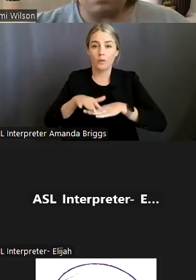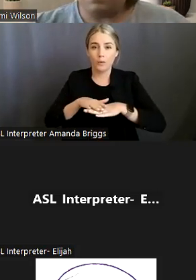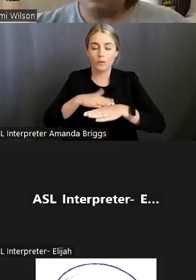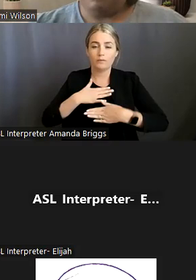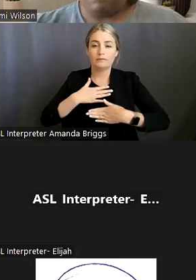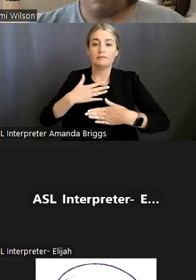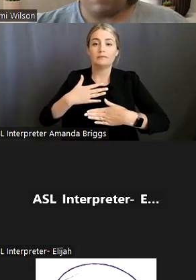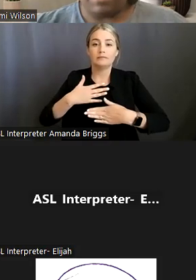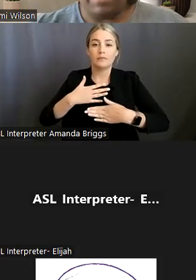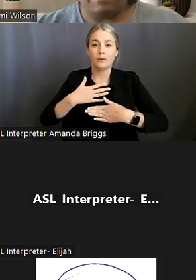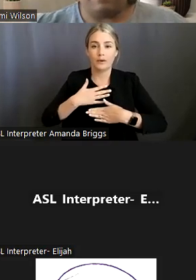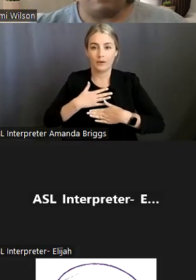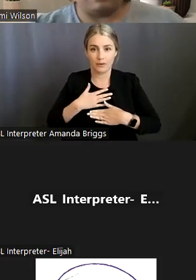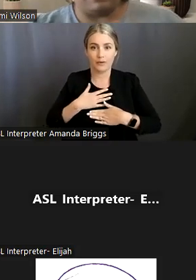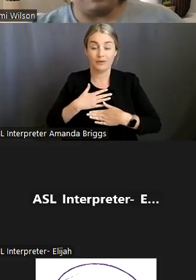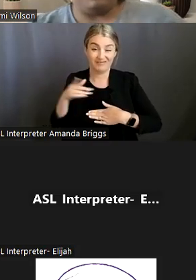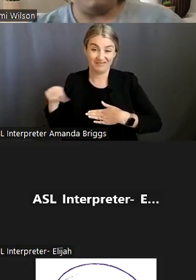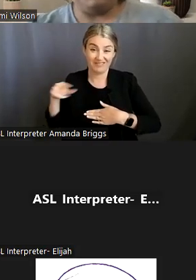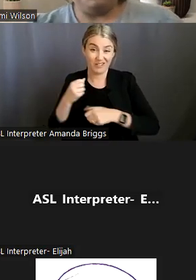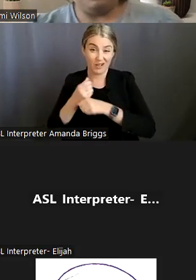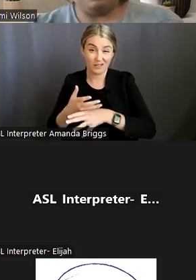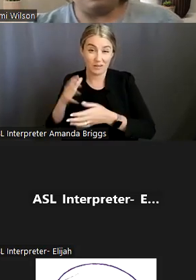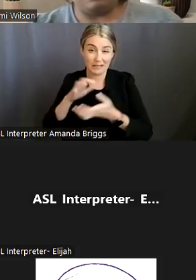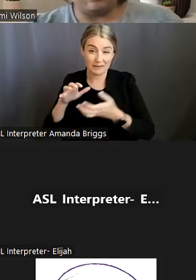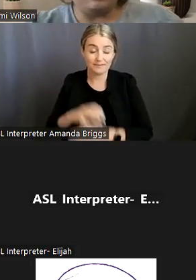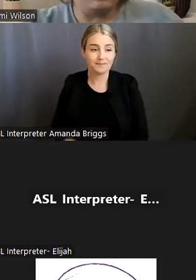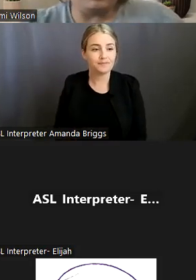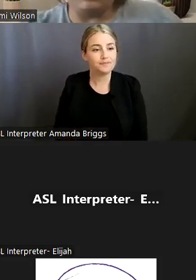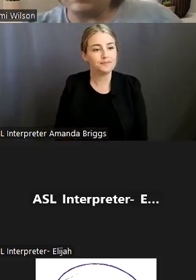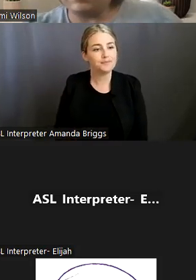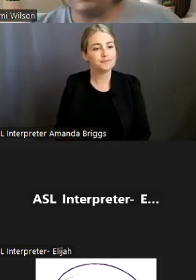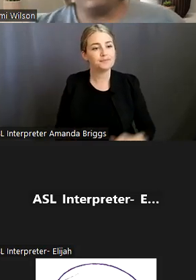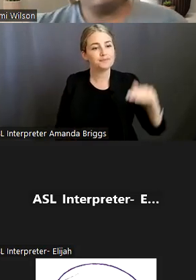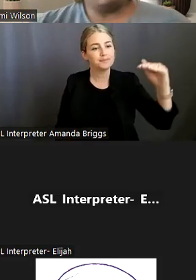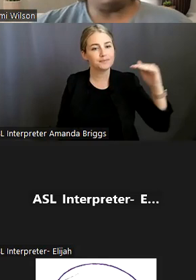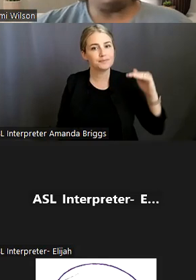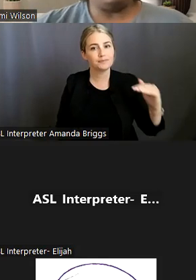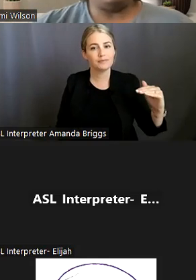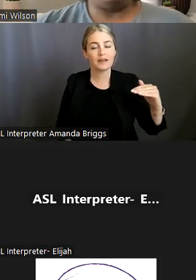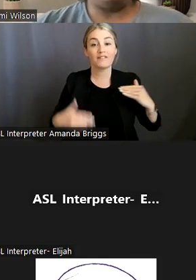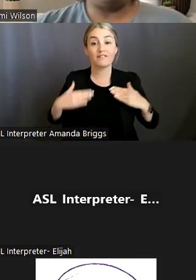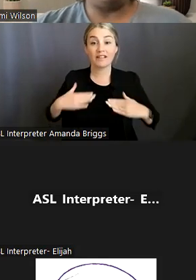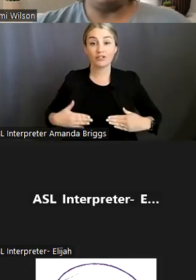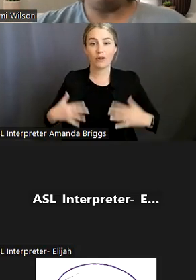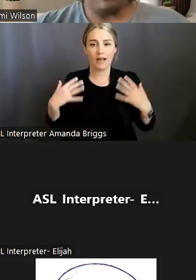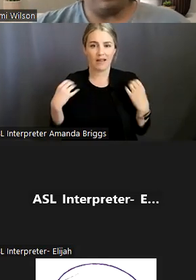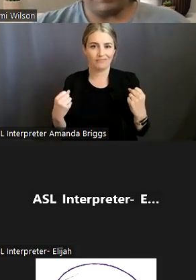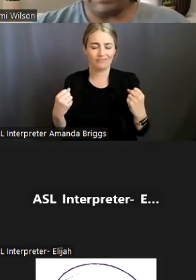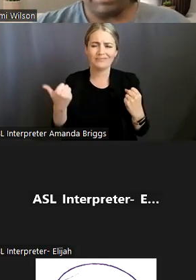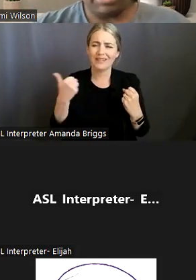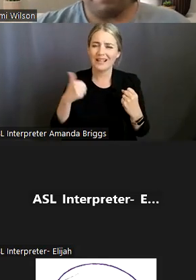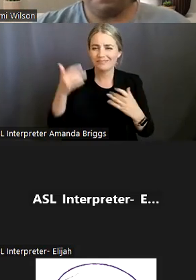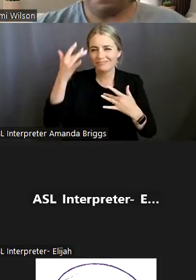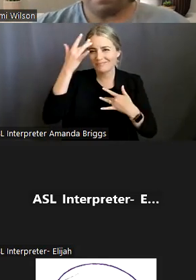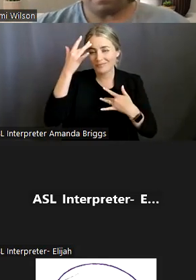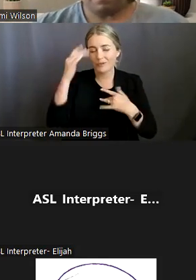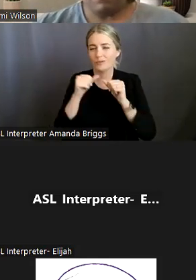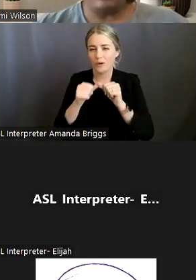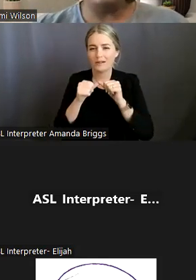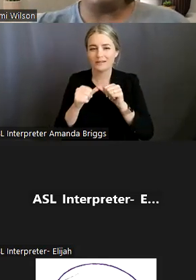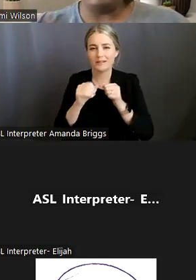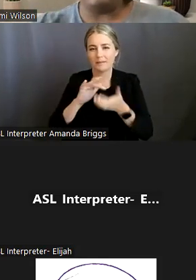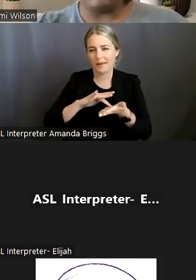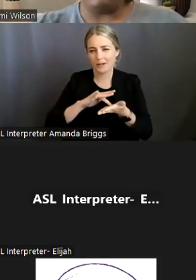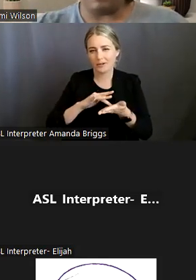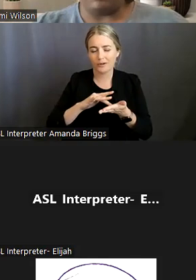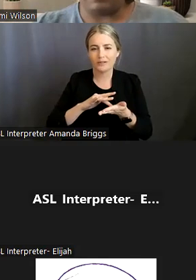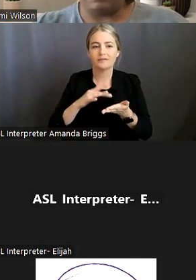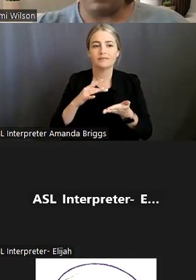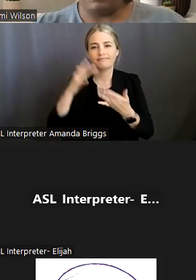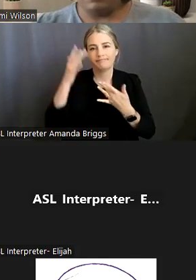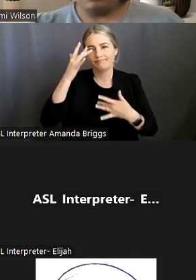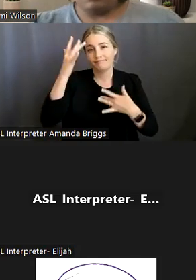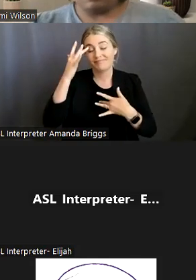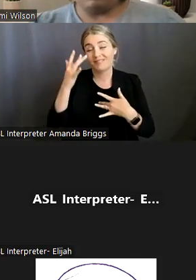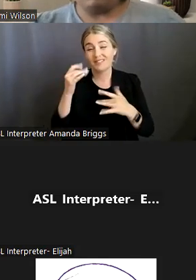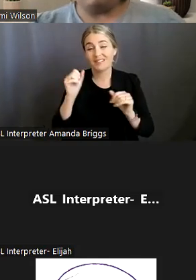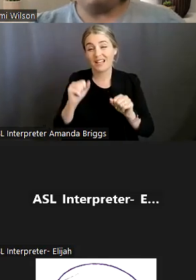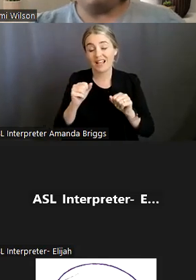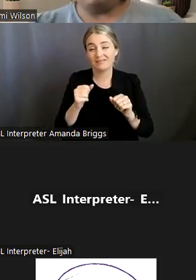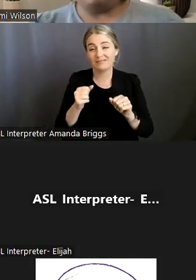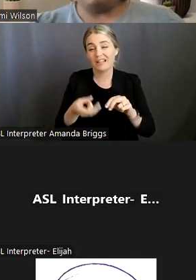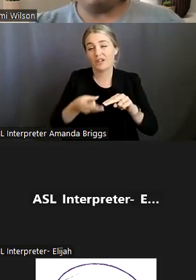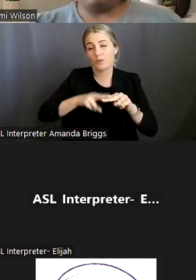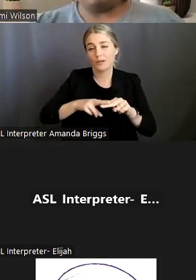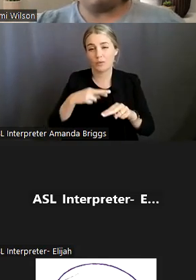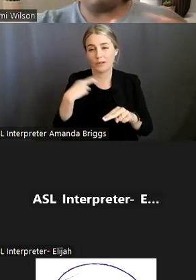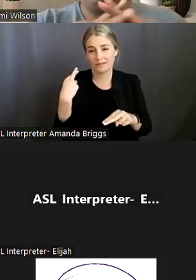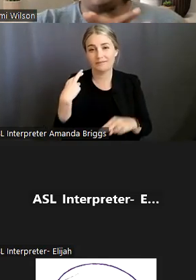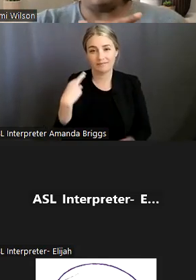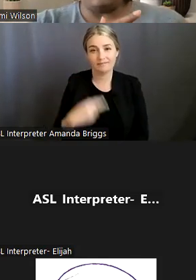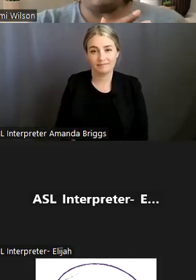Physical health, any illness or chronic medical condition can increase the risk of overdose.